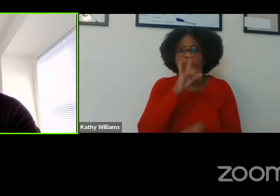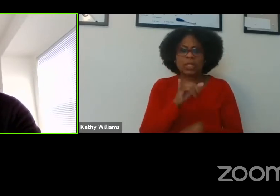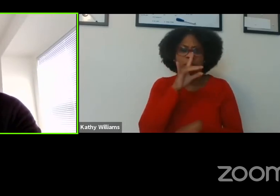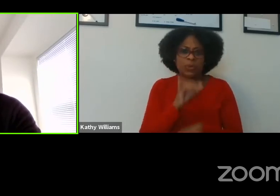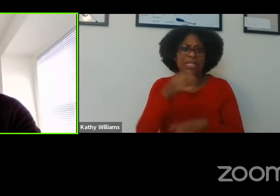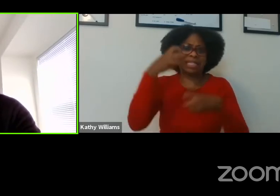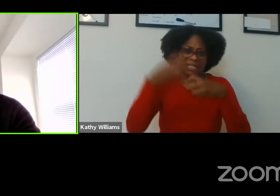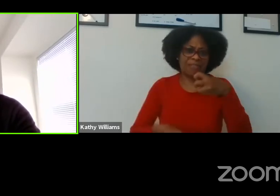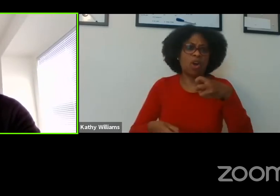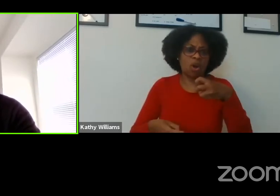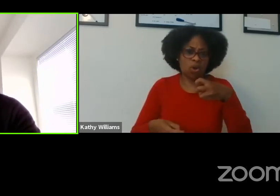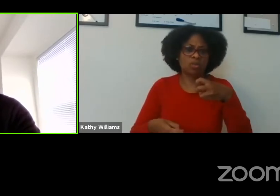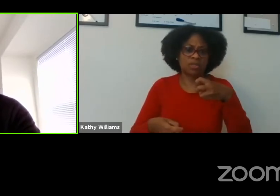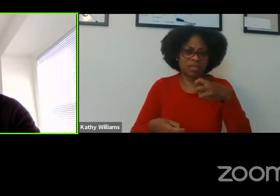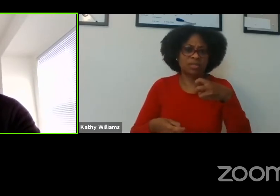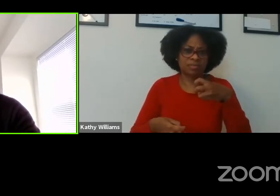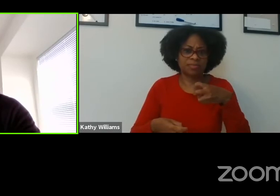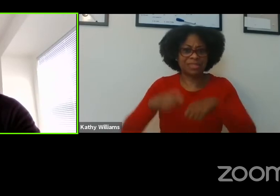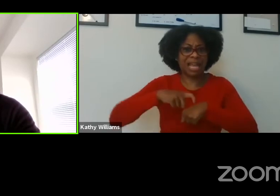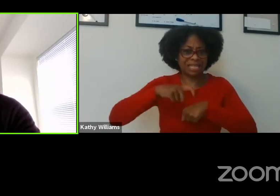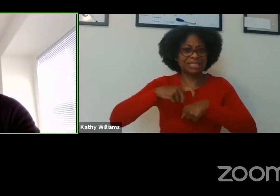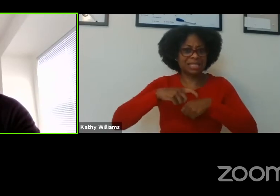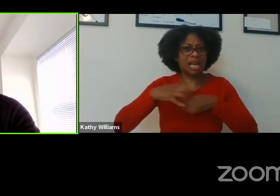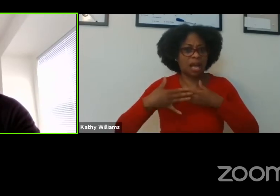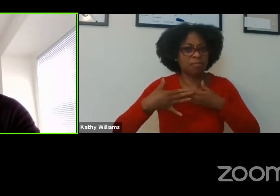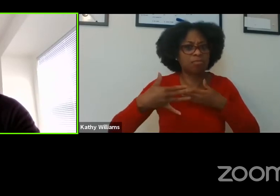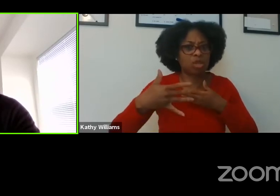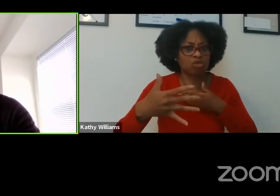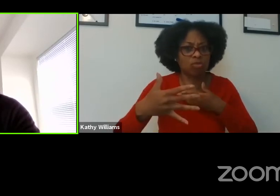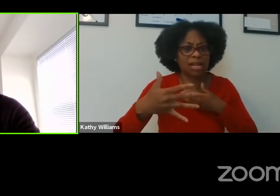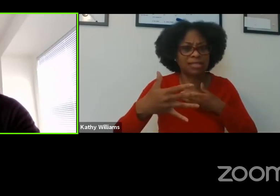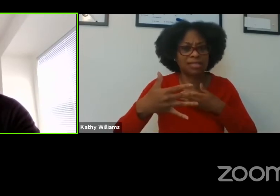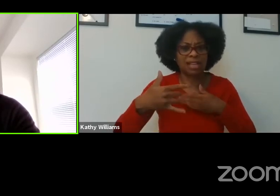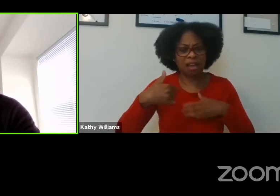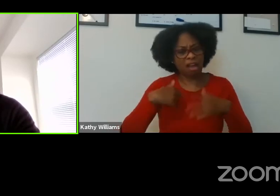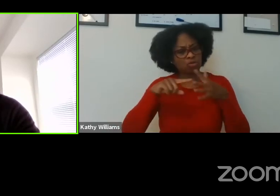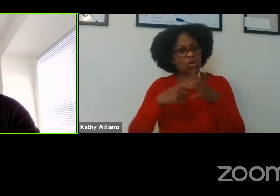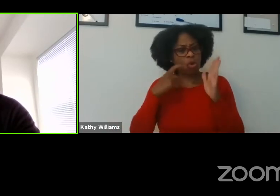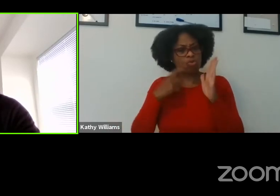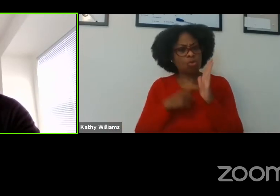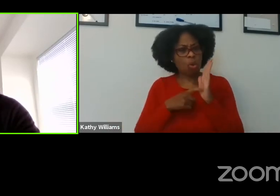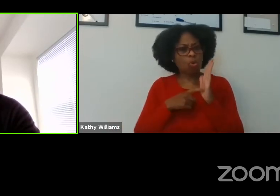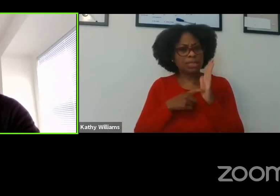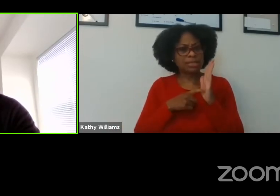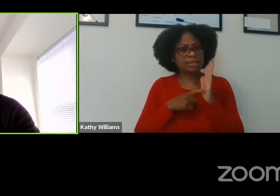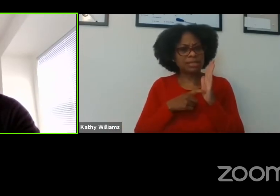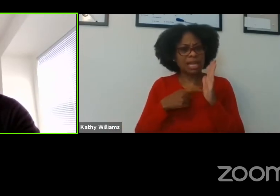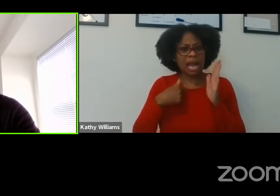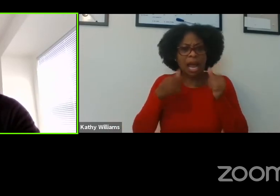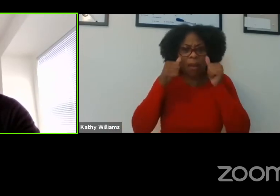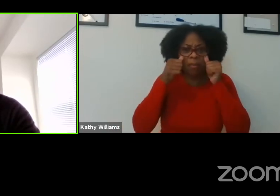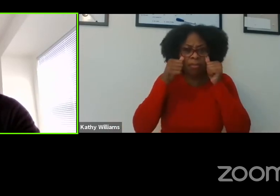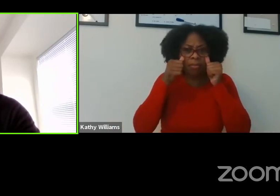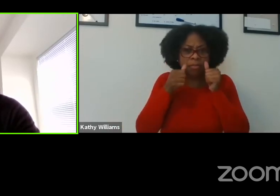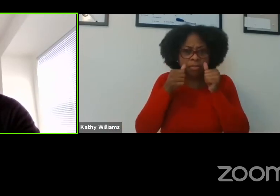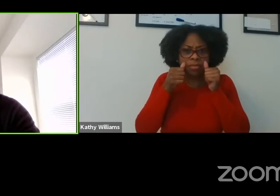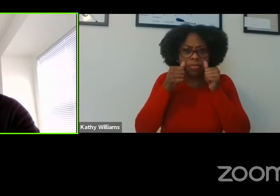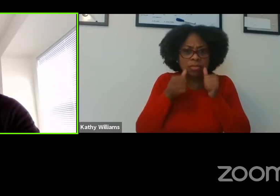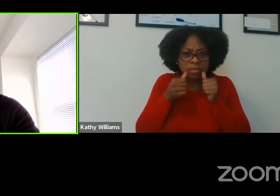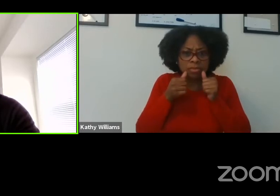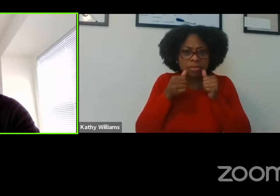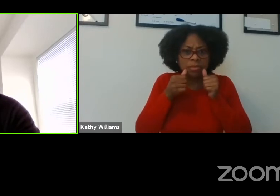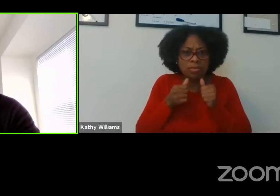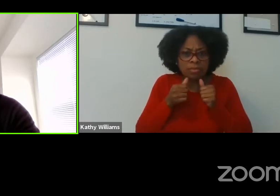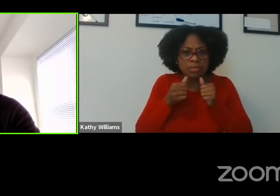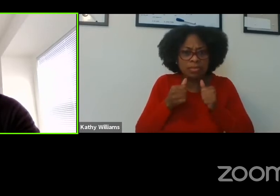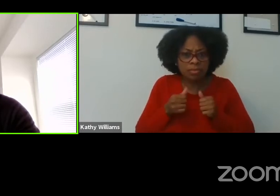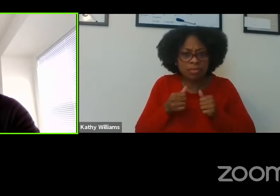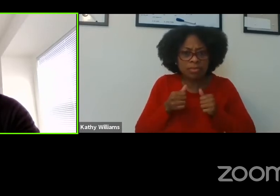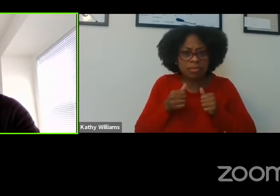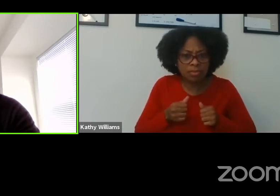So as time progressed, I am starting to notice that I am losing more and more and more vision.